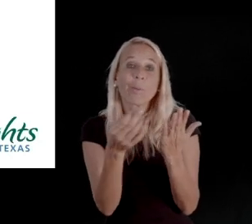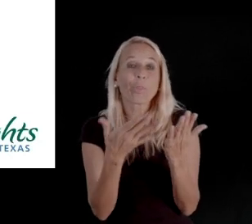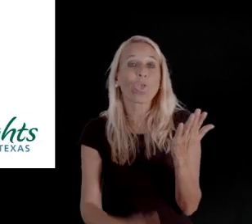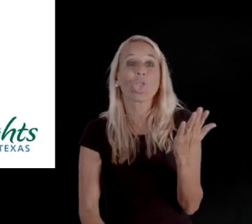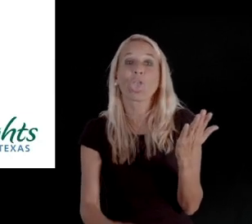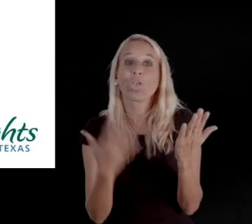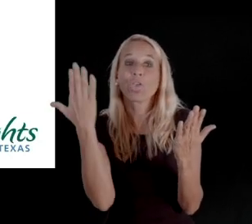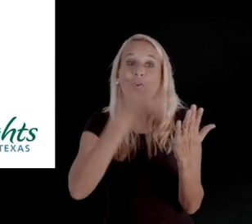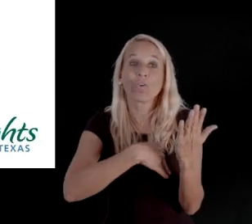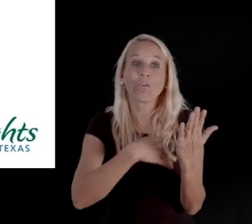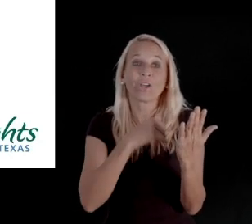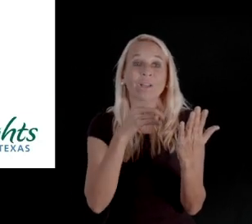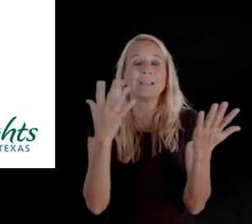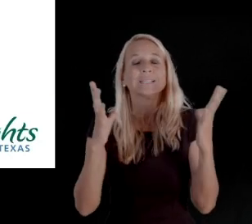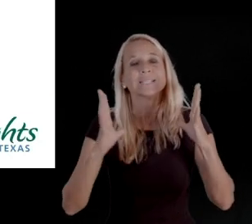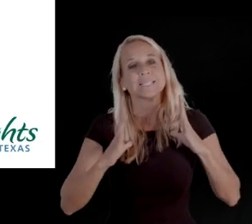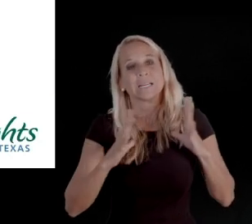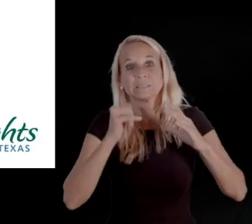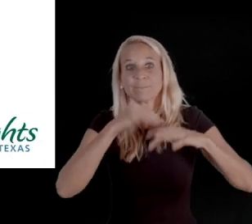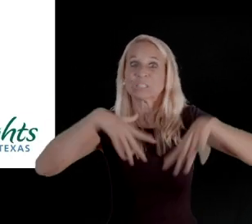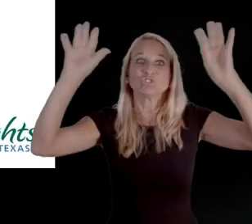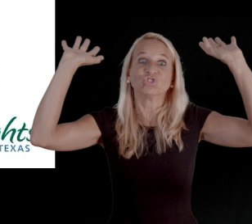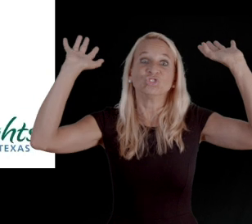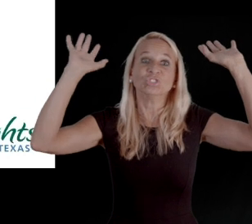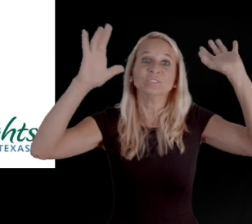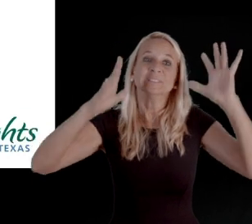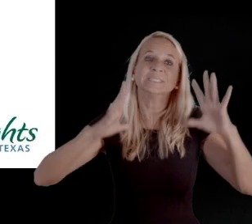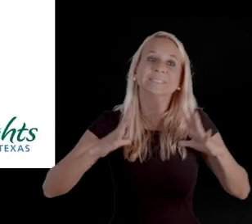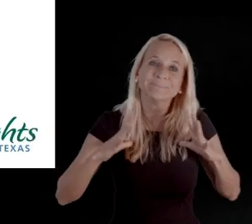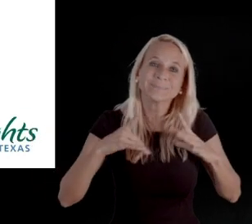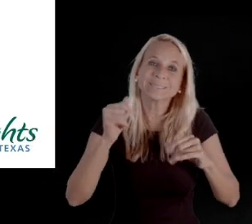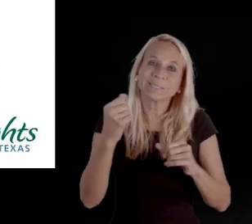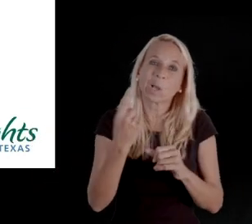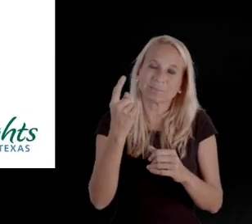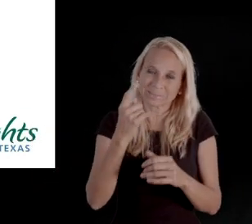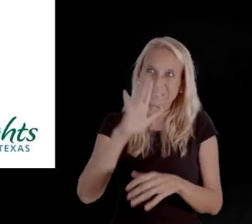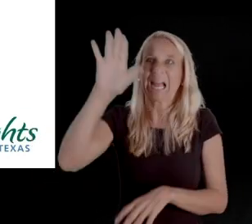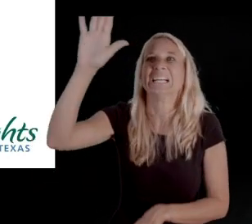it's not the end of the world, it's not the end of the request. You can always request it at the fair hearing.